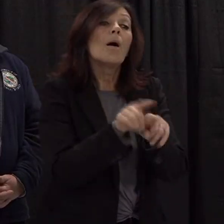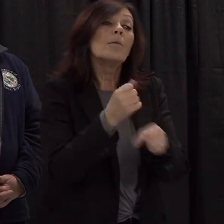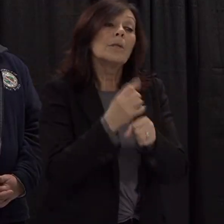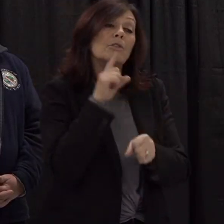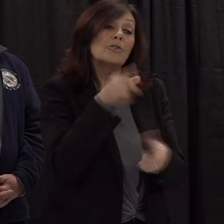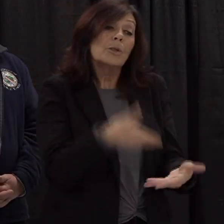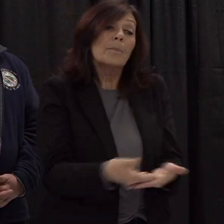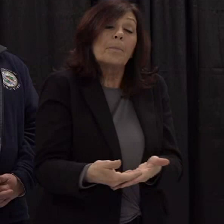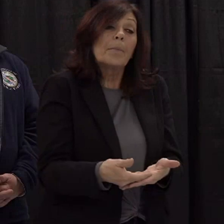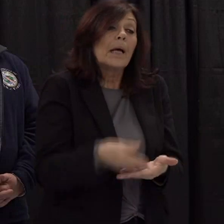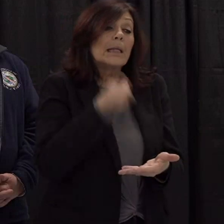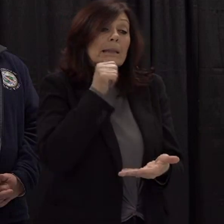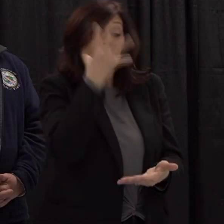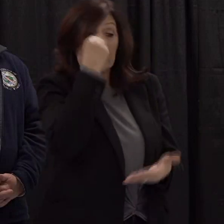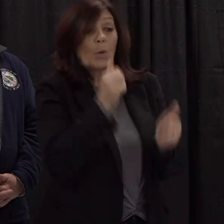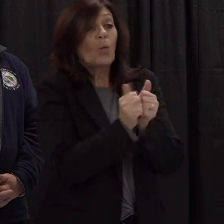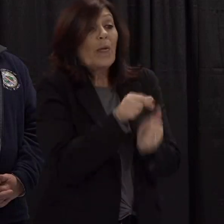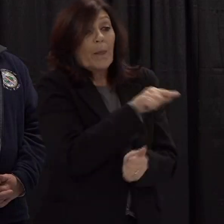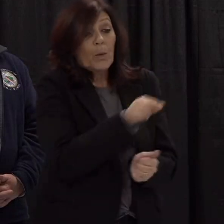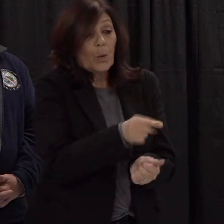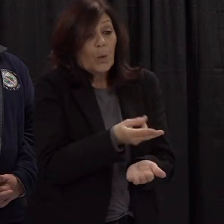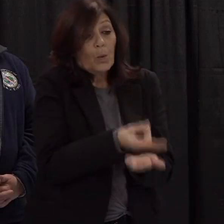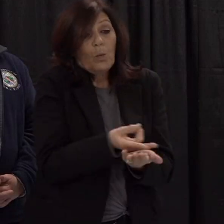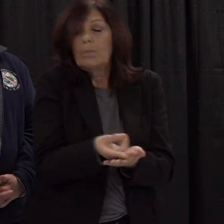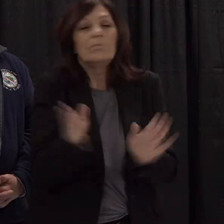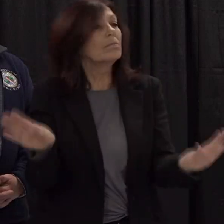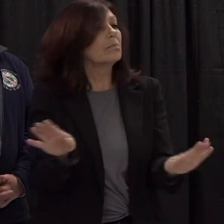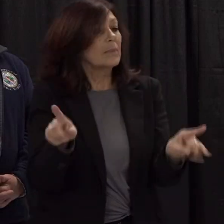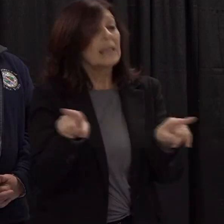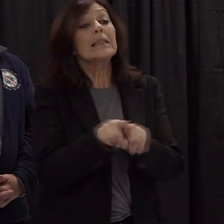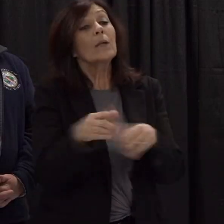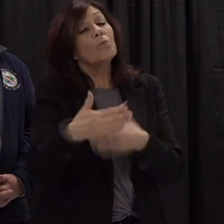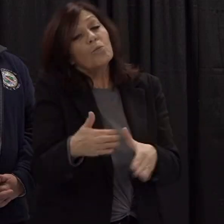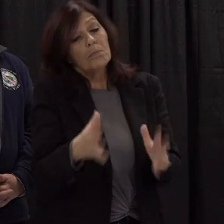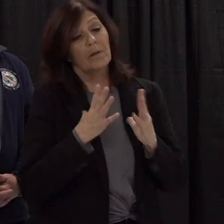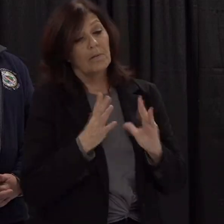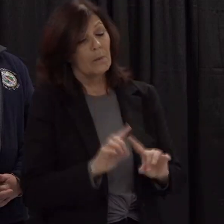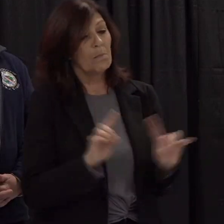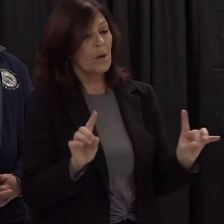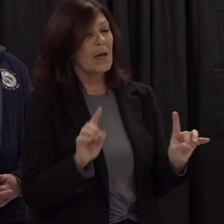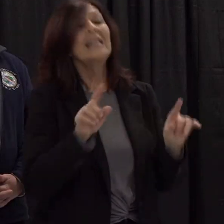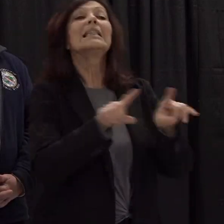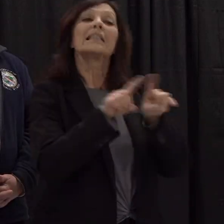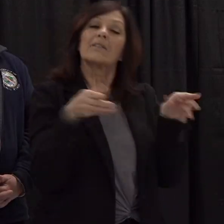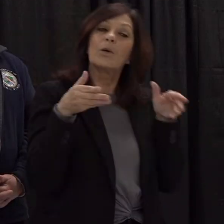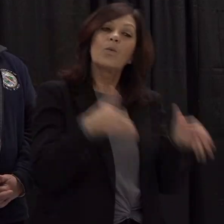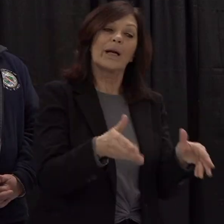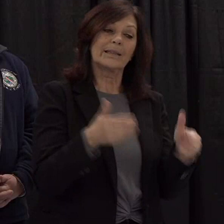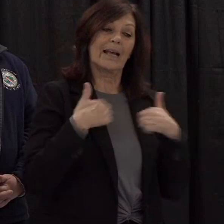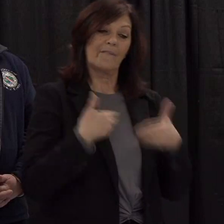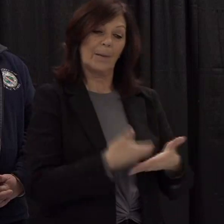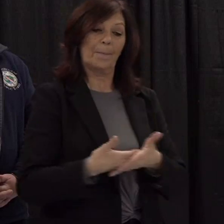your baby does not sleep with you but in the same room with you. So there are different ways you can have your baby sleep and like